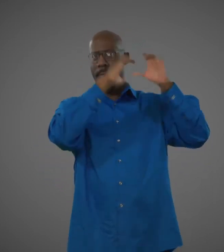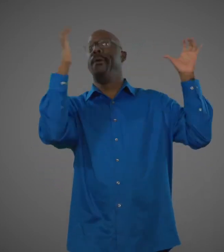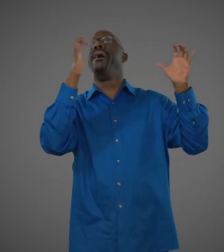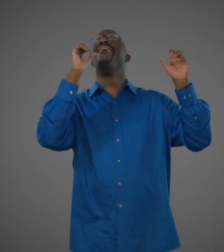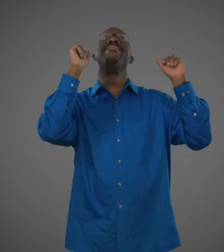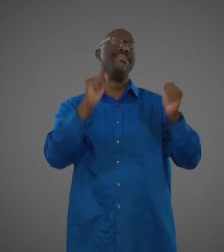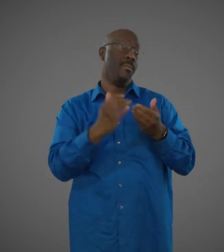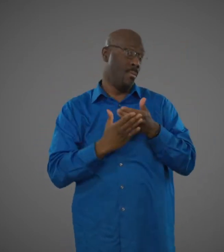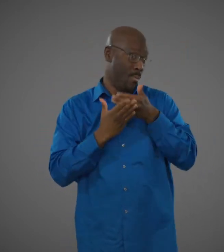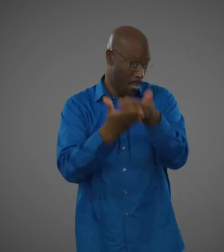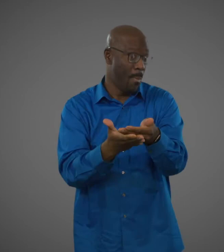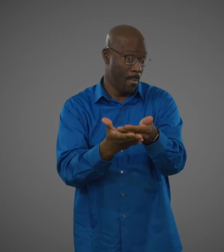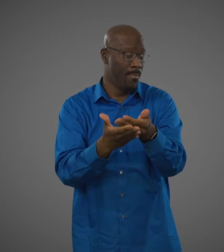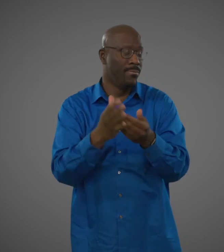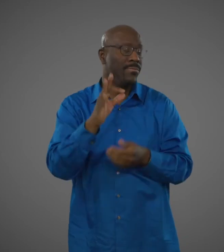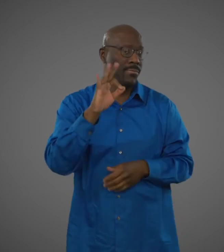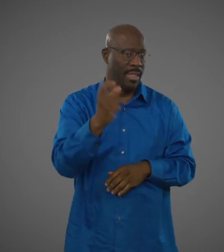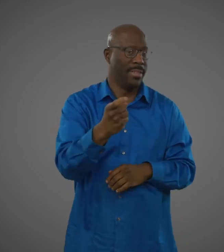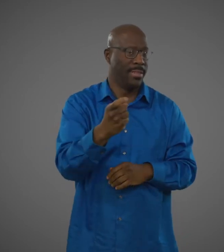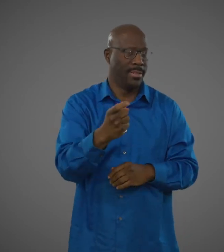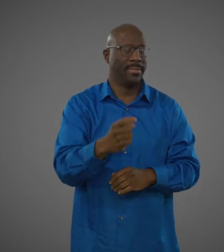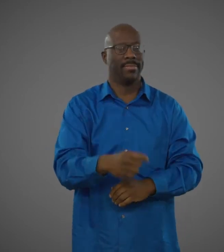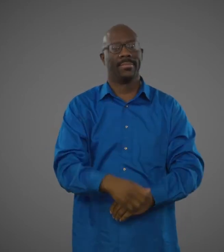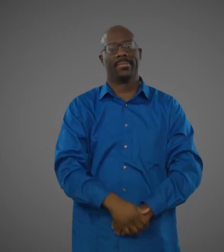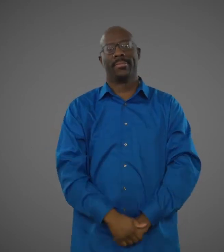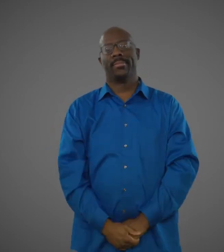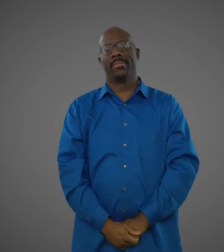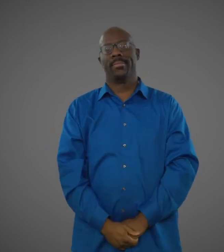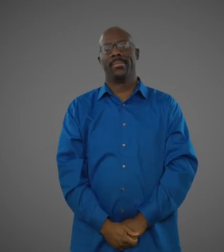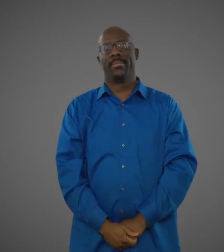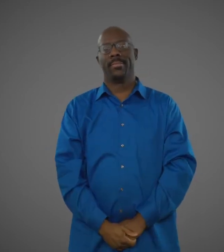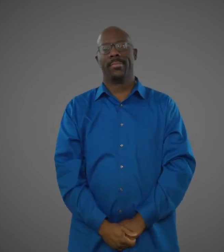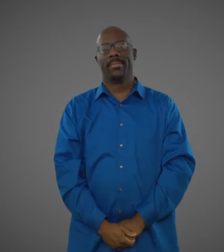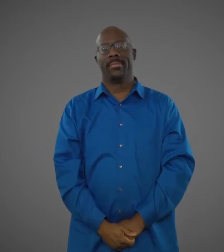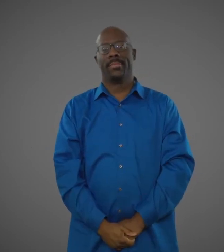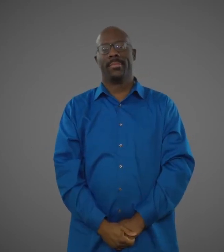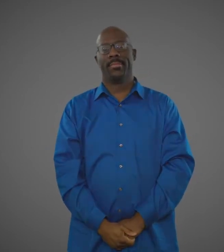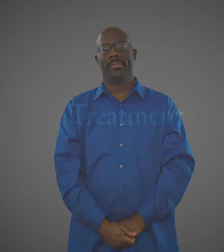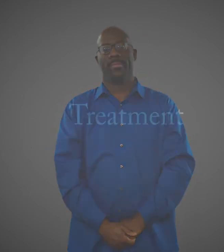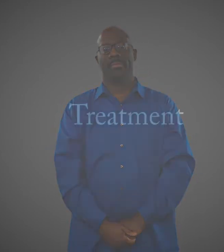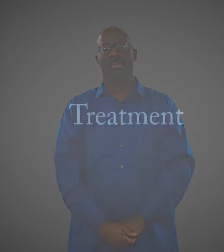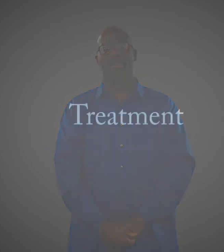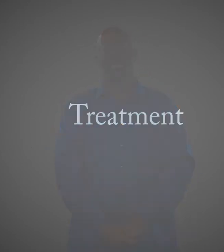This may help the doctor figure out how to help you with your syncope episodes.